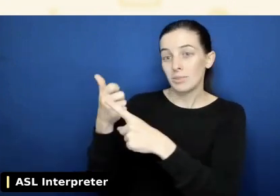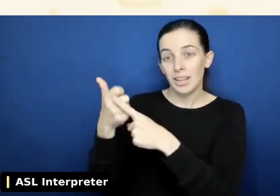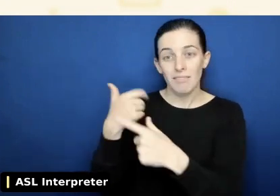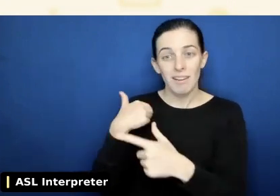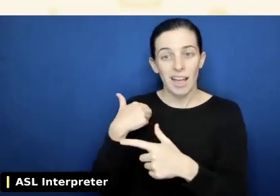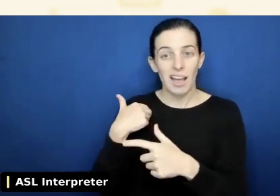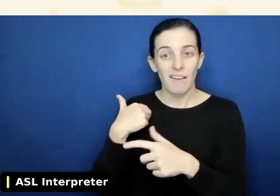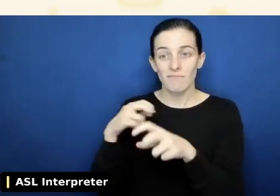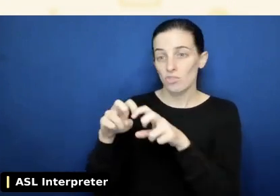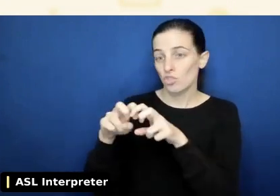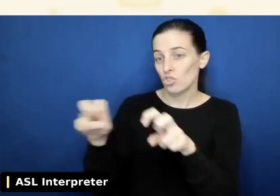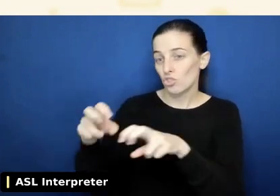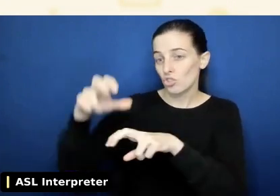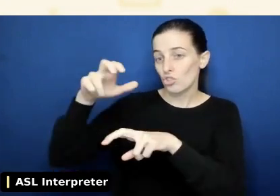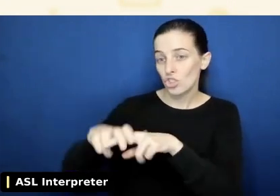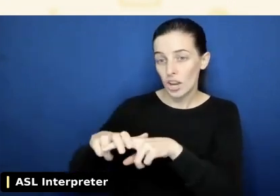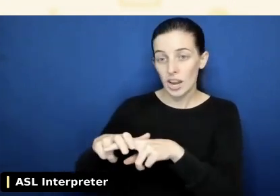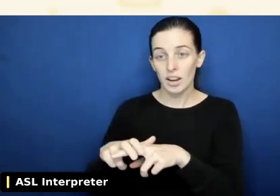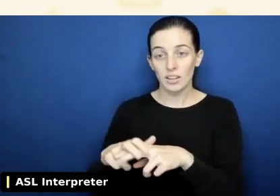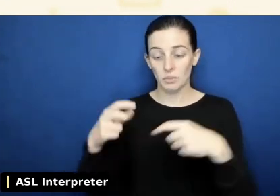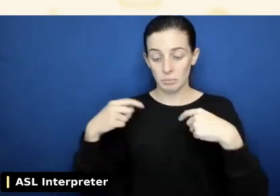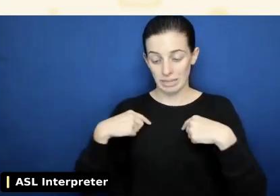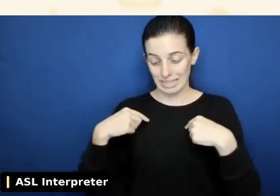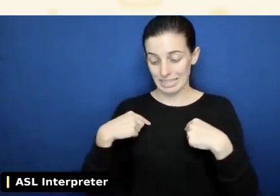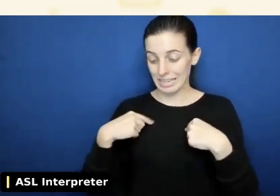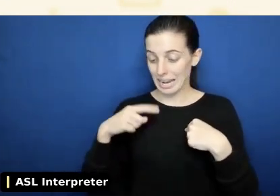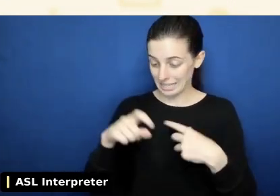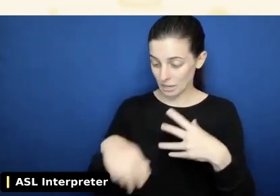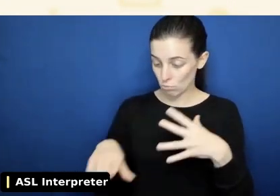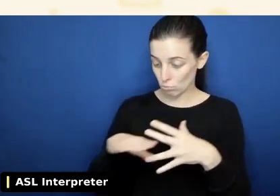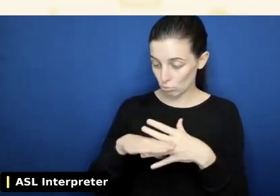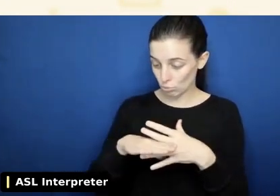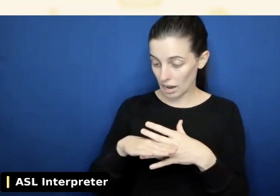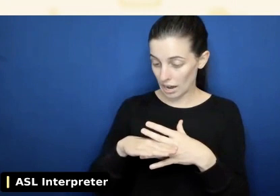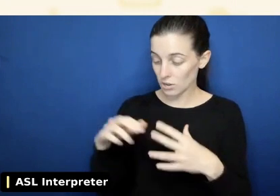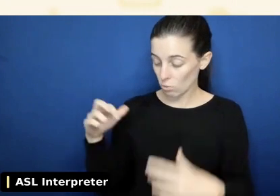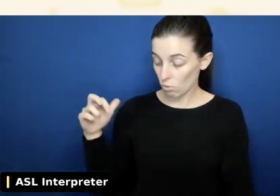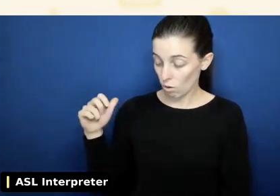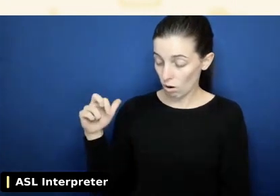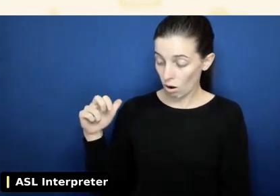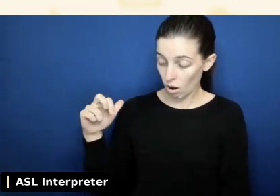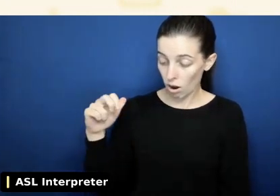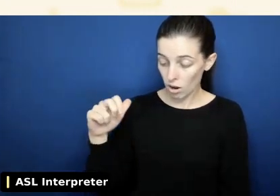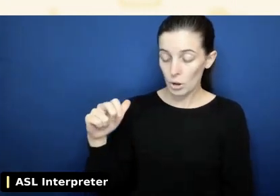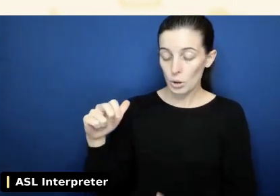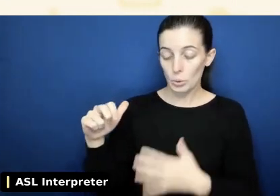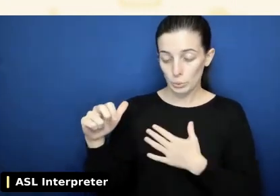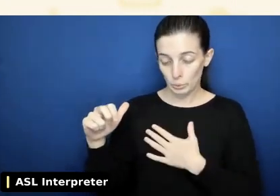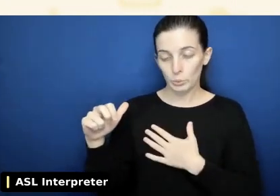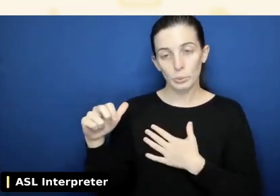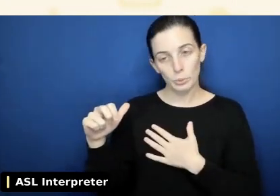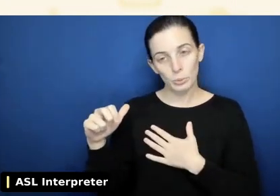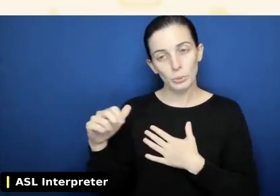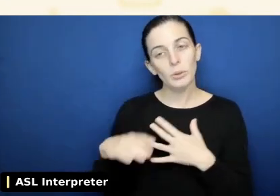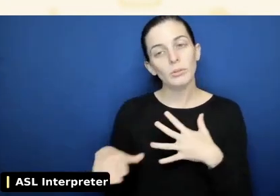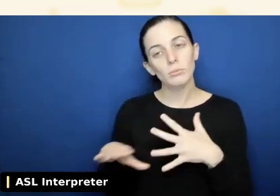to take some breaks for long walking distances can take the break,